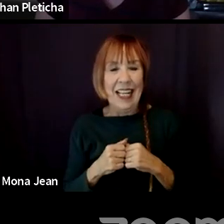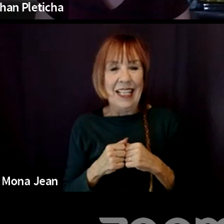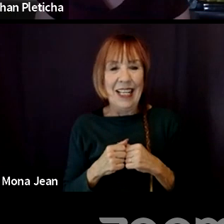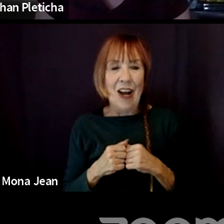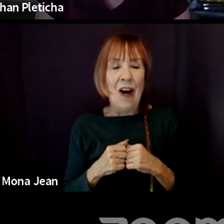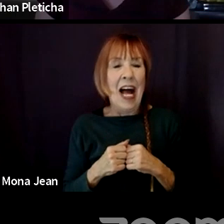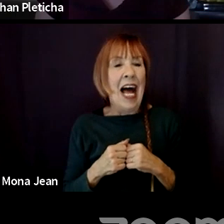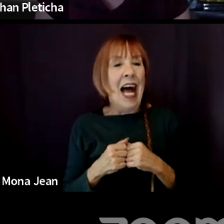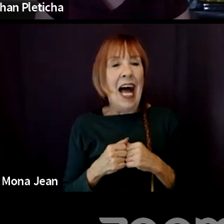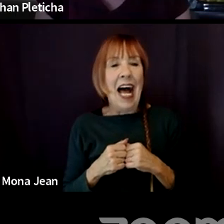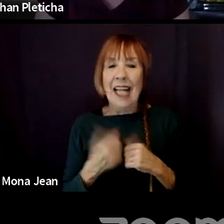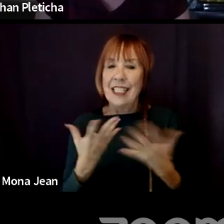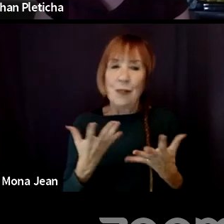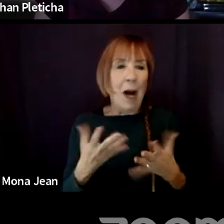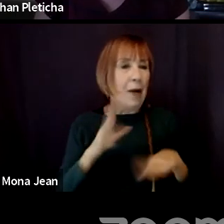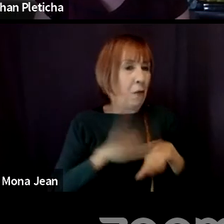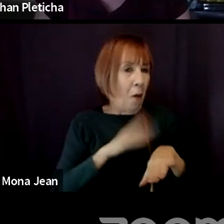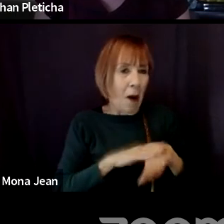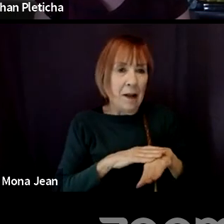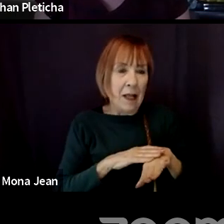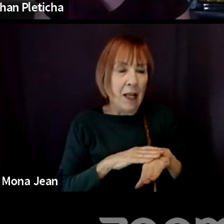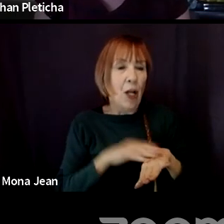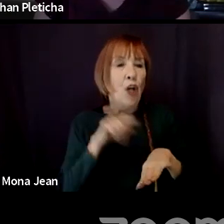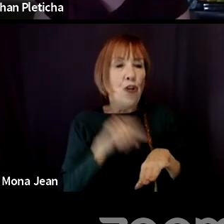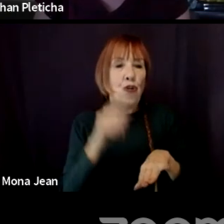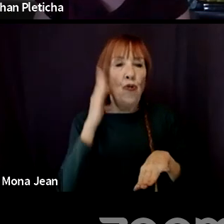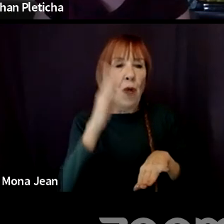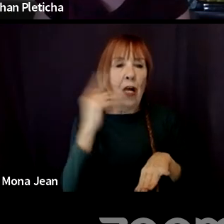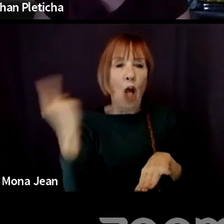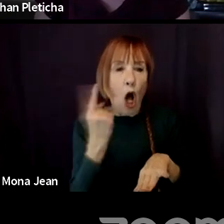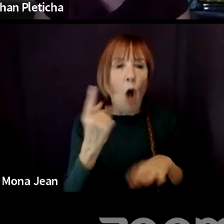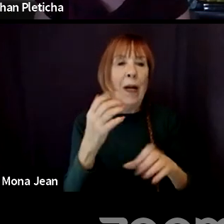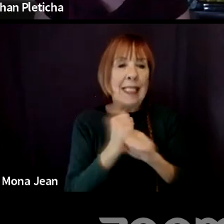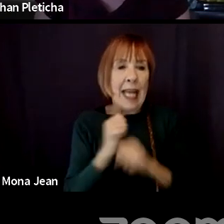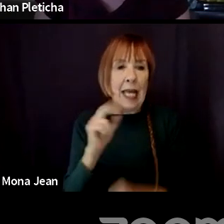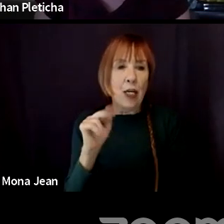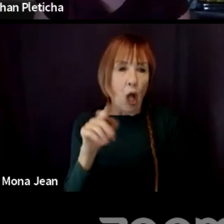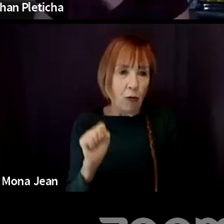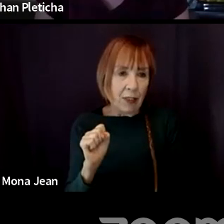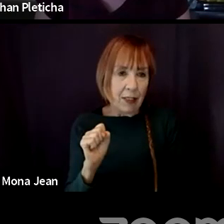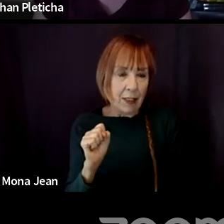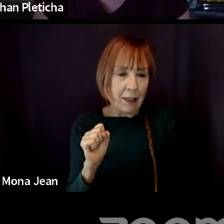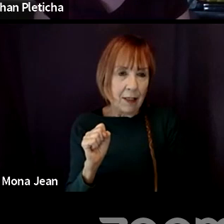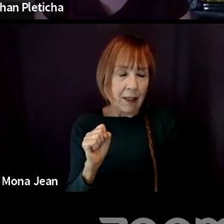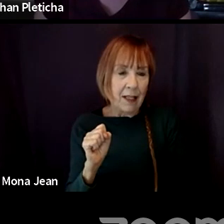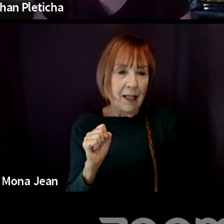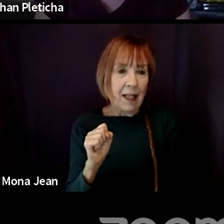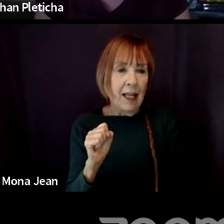there will always be more notes. I mean, you'll be on set rewriting shit, they're gonna film in an hour.